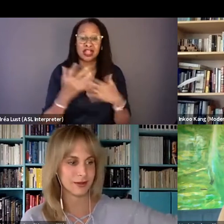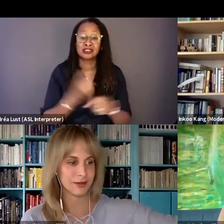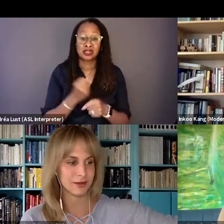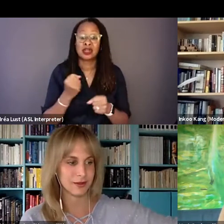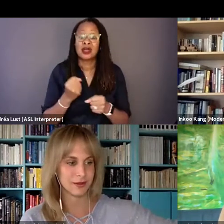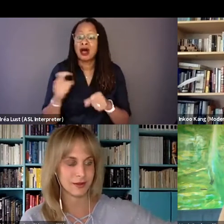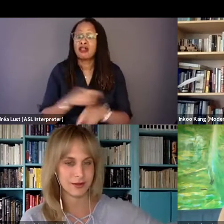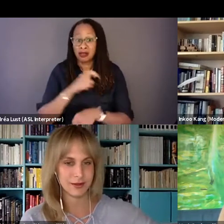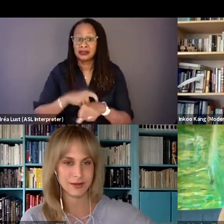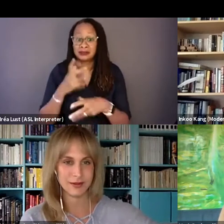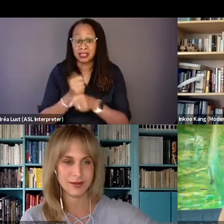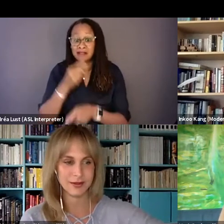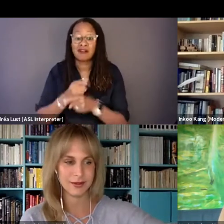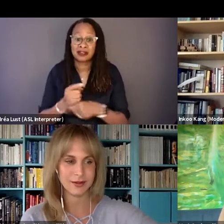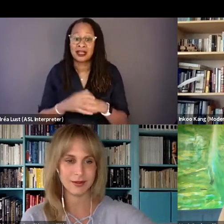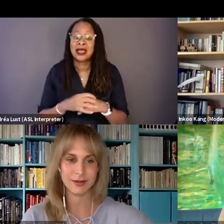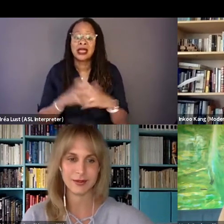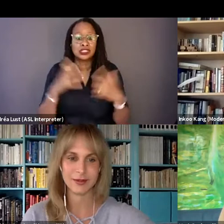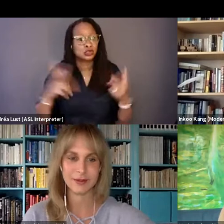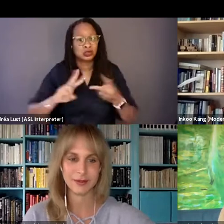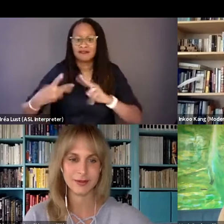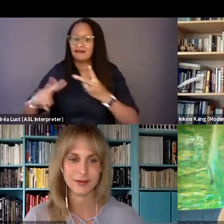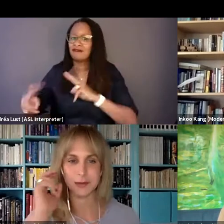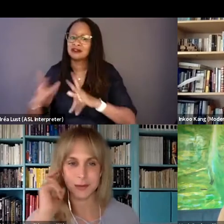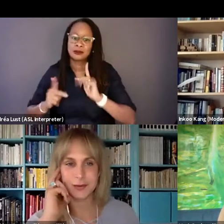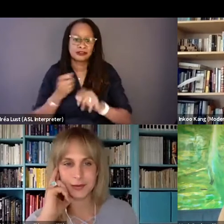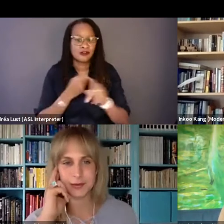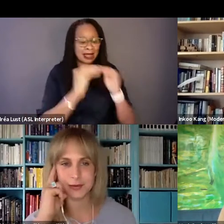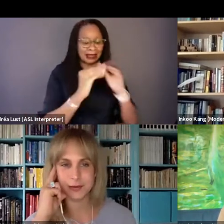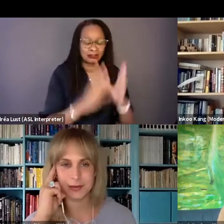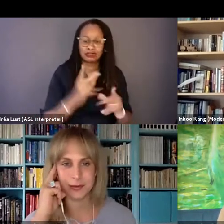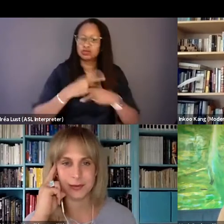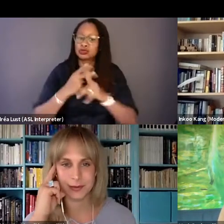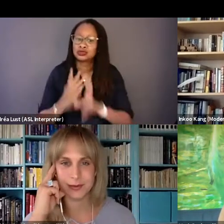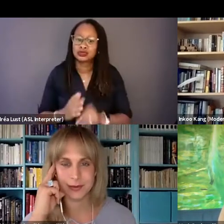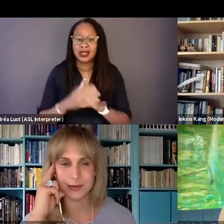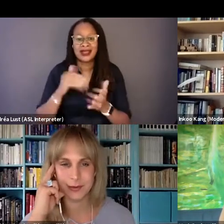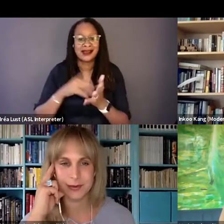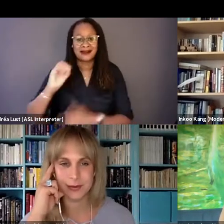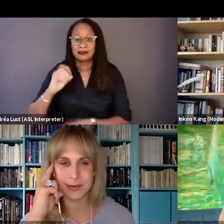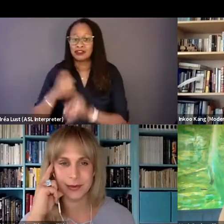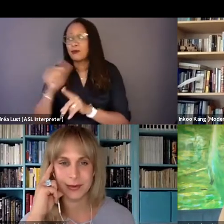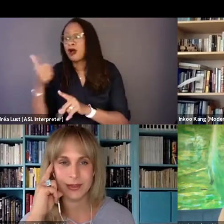and it was a huge village of people from editors, from producers at our company, from our other producers who were on board.